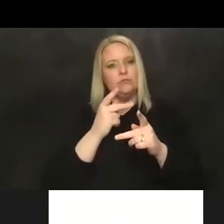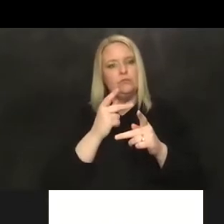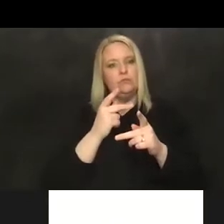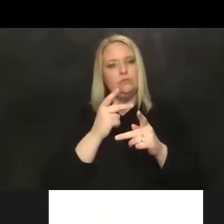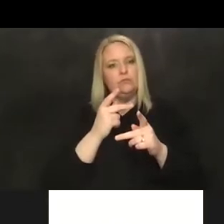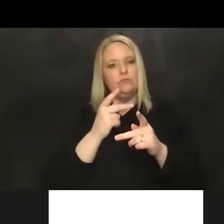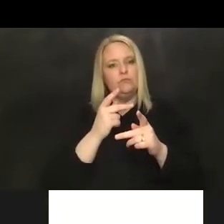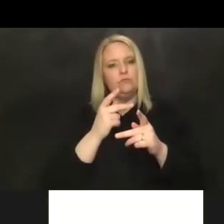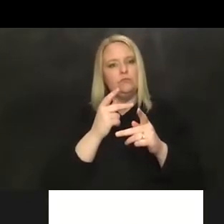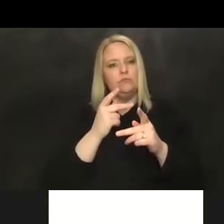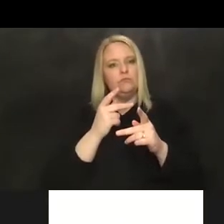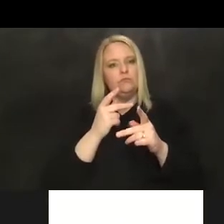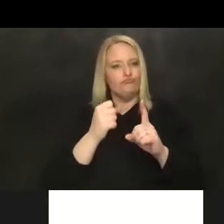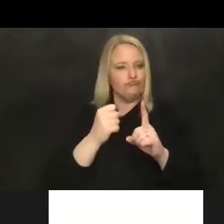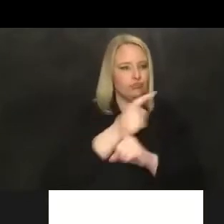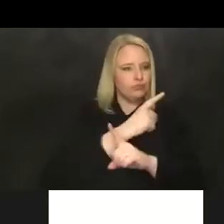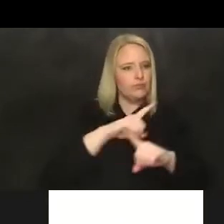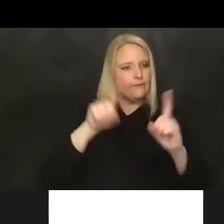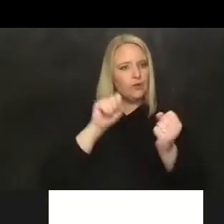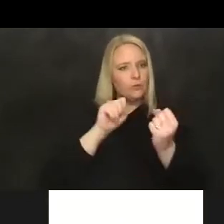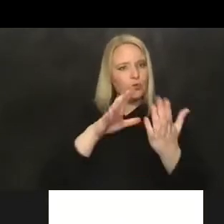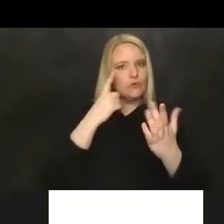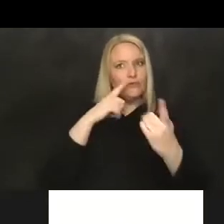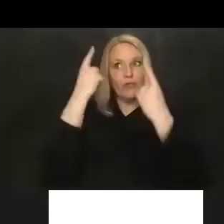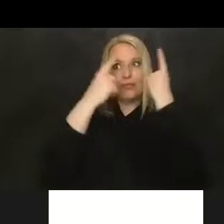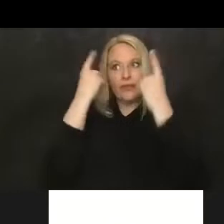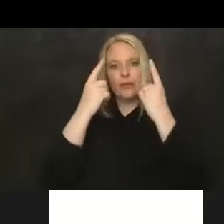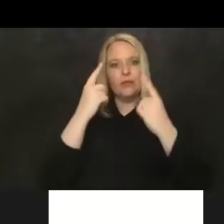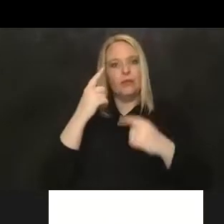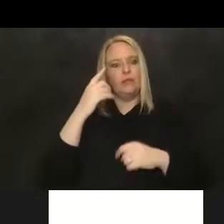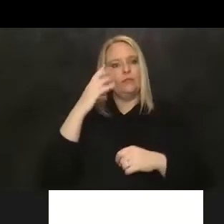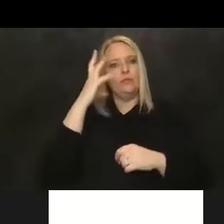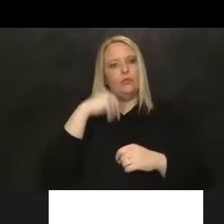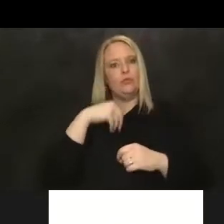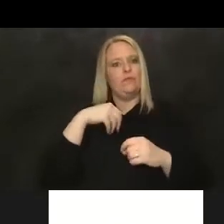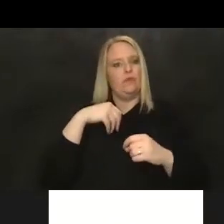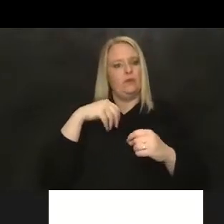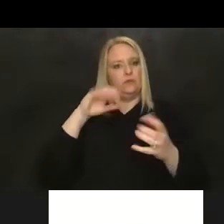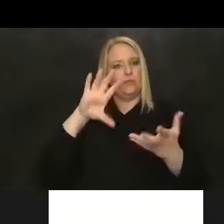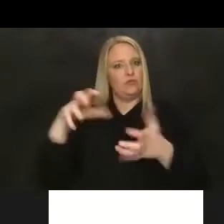out-the-box ways, and some beautifully disruptive ways, to move the agenda on